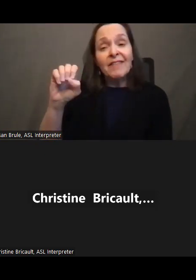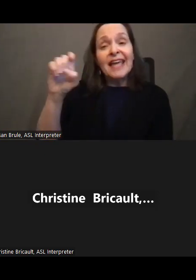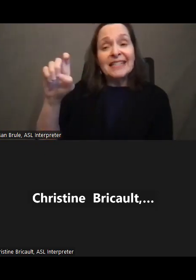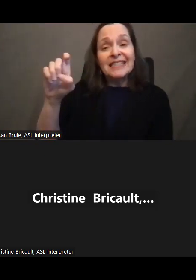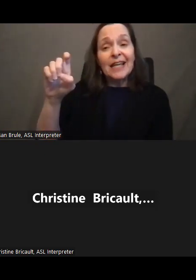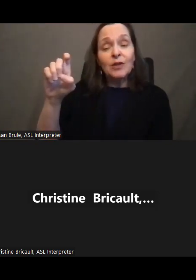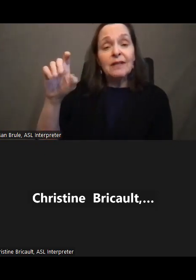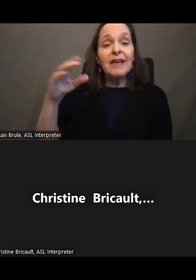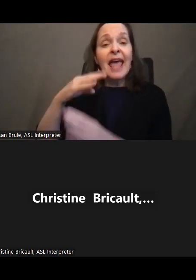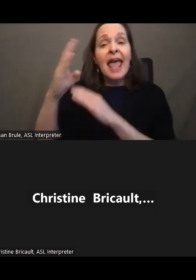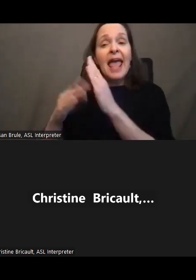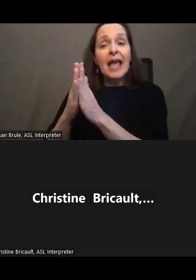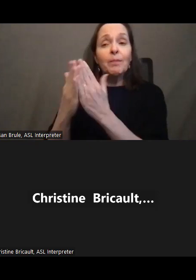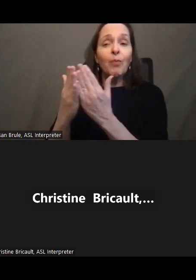So you can find that there.